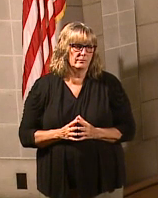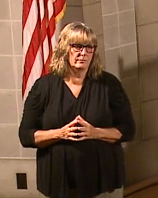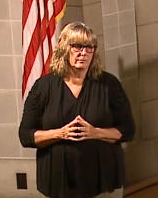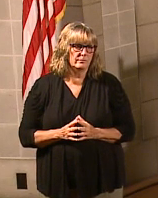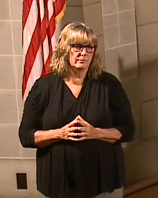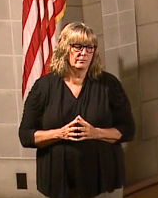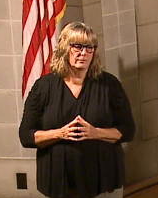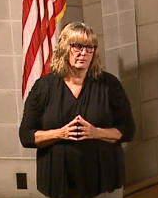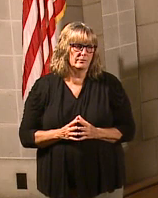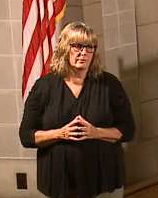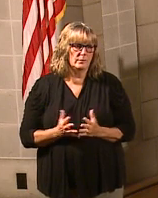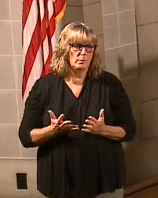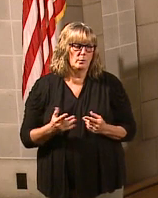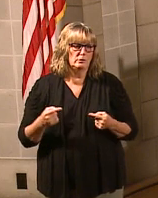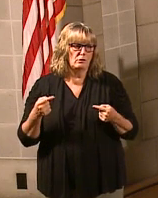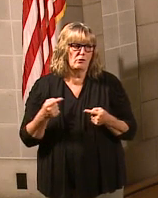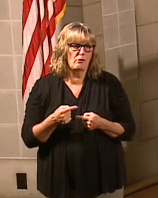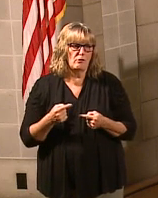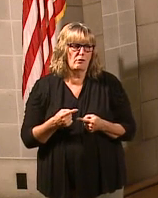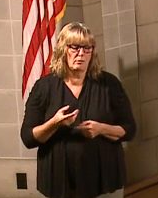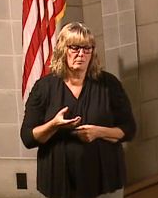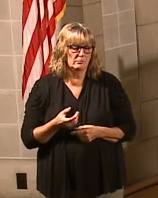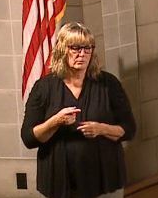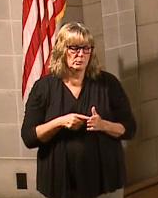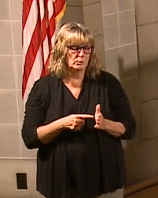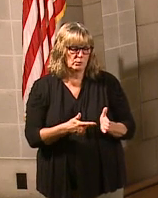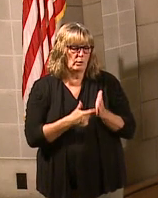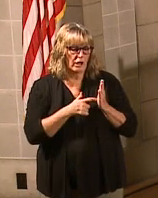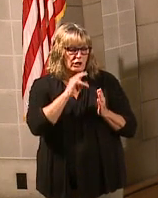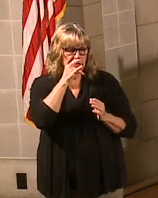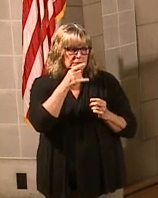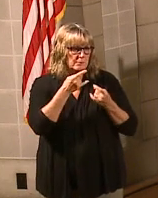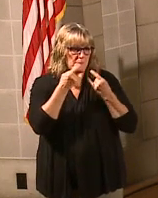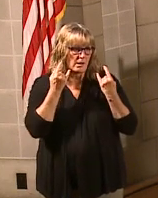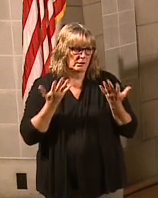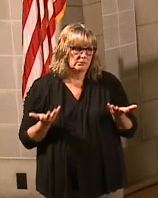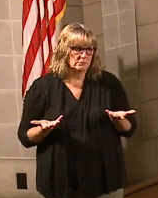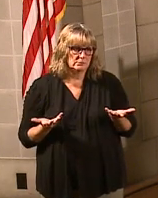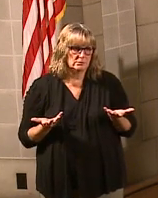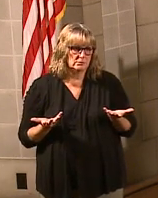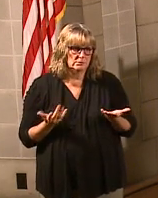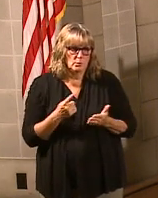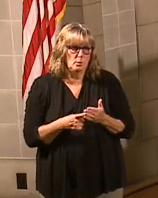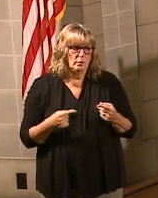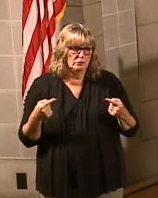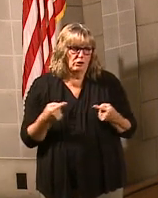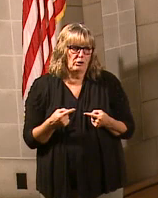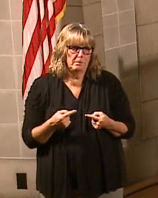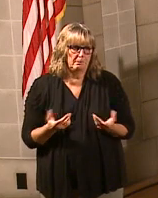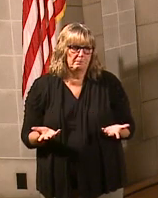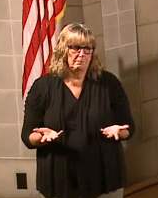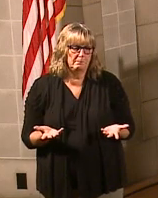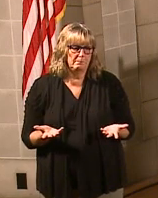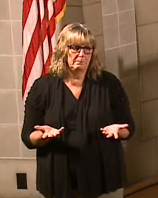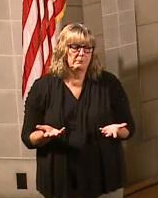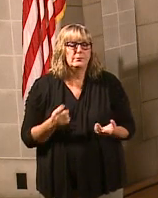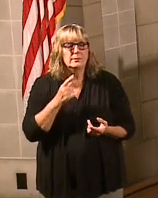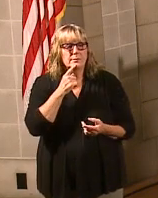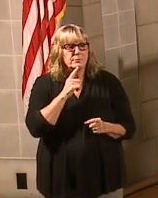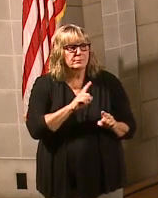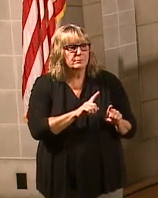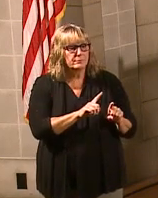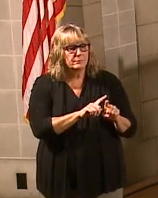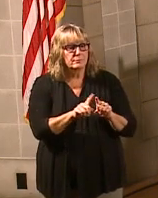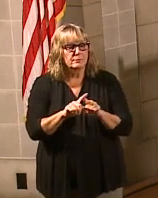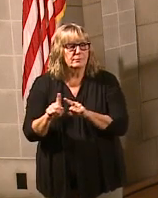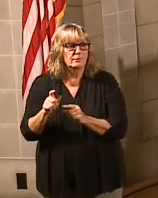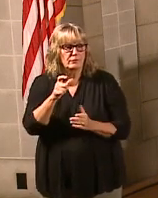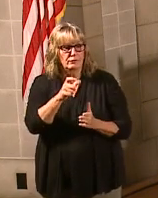DATA.